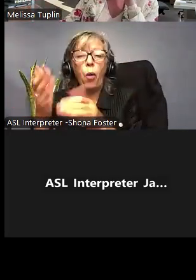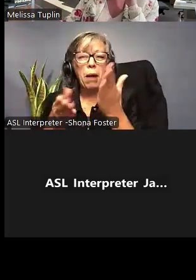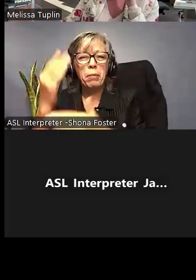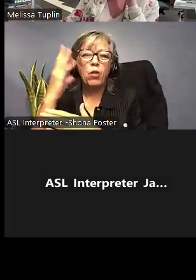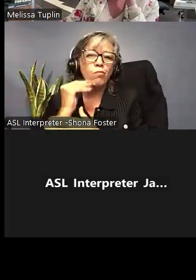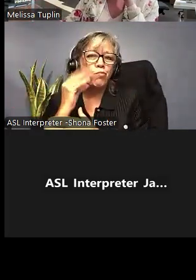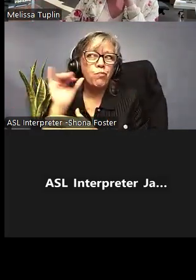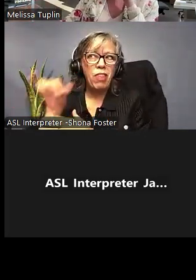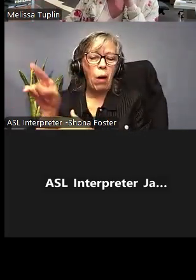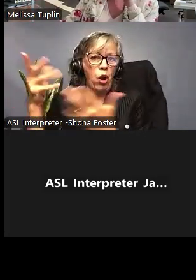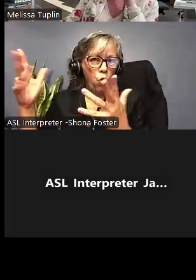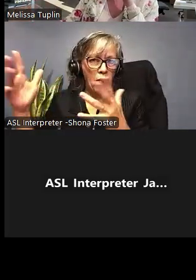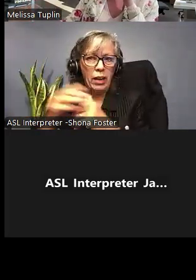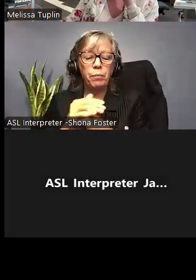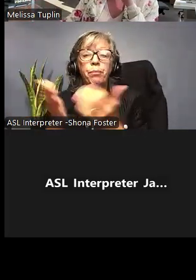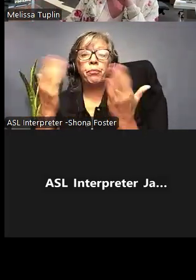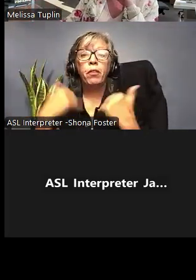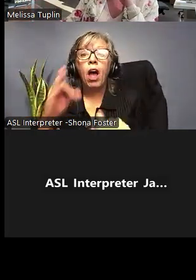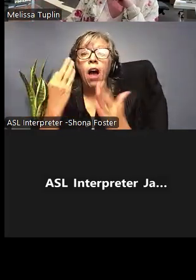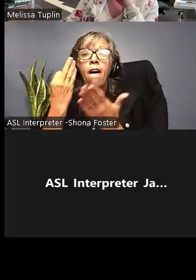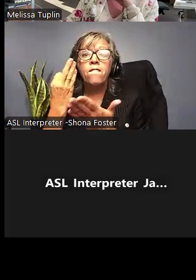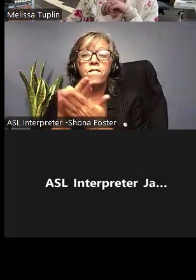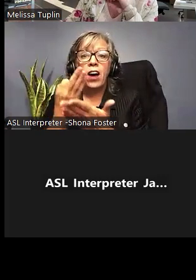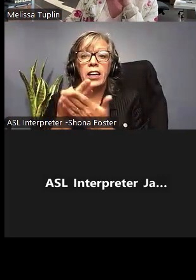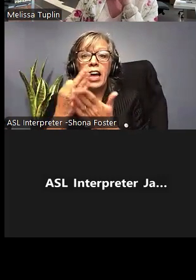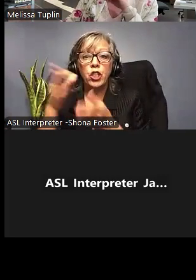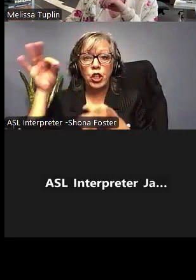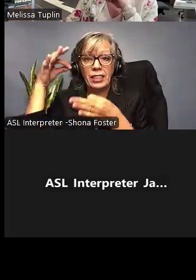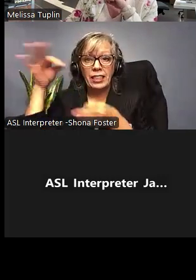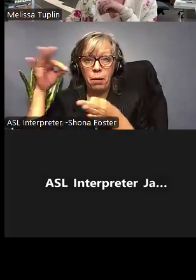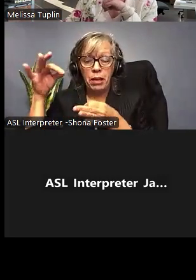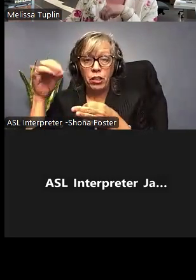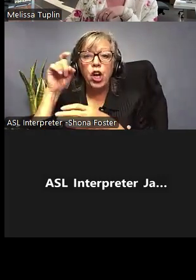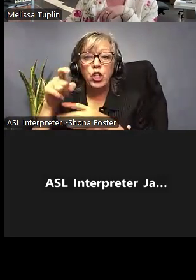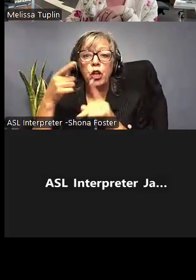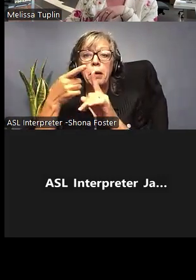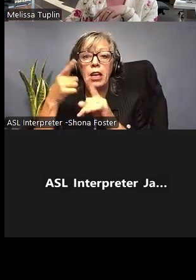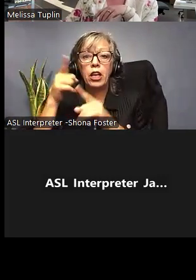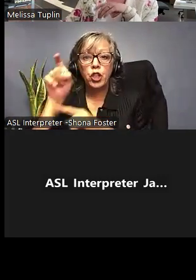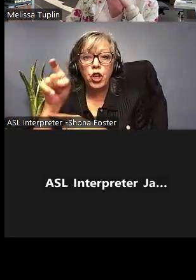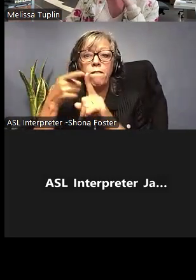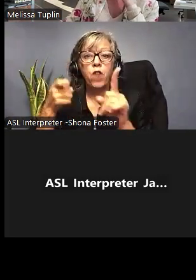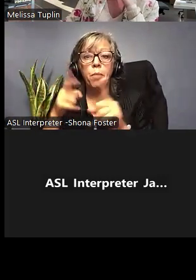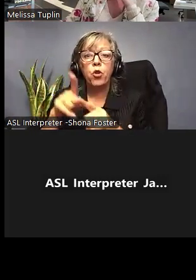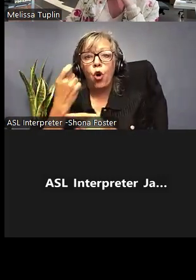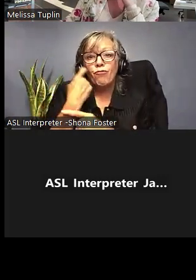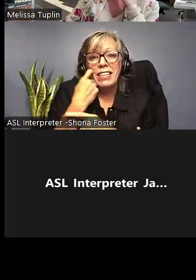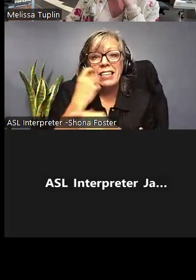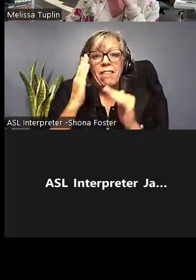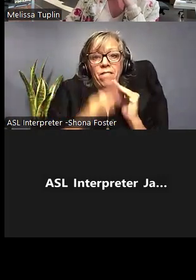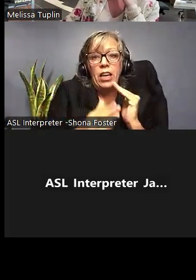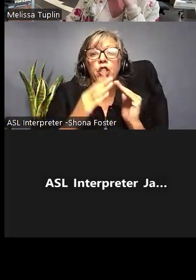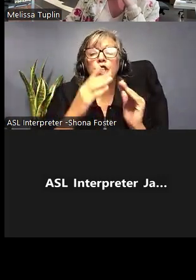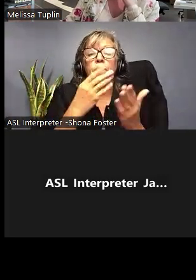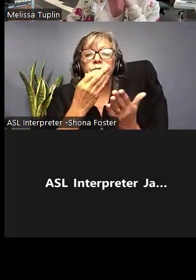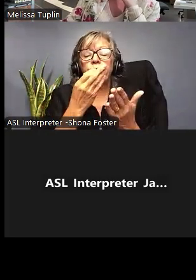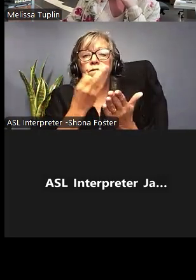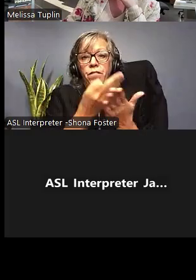Financial statements should be for your most recently completed fiscal year. We do not